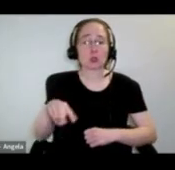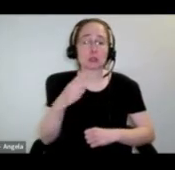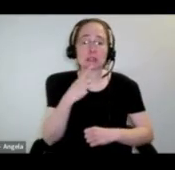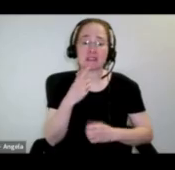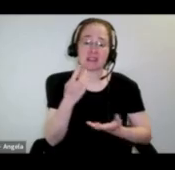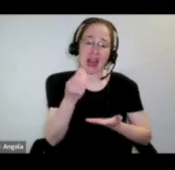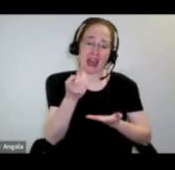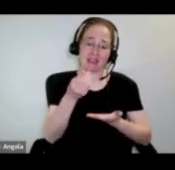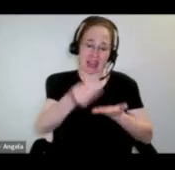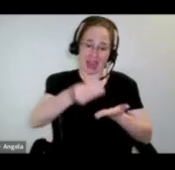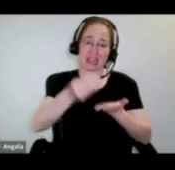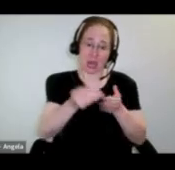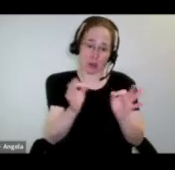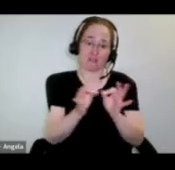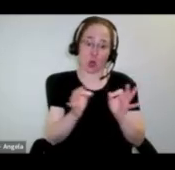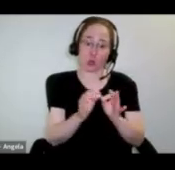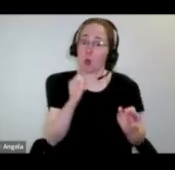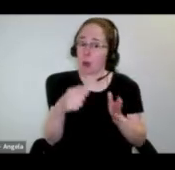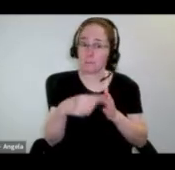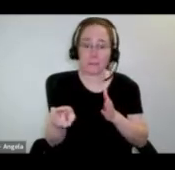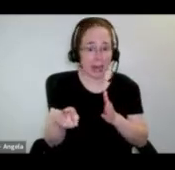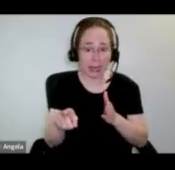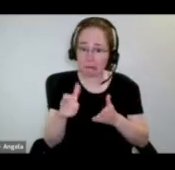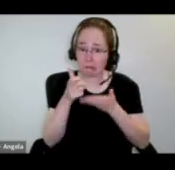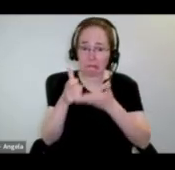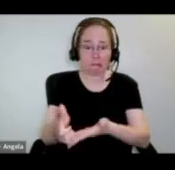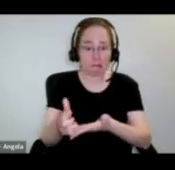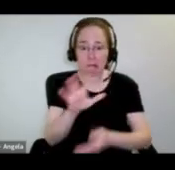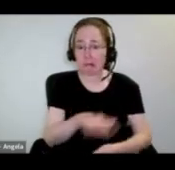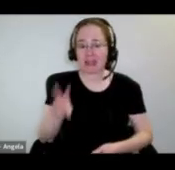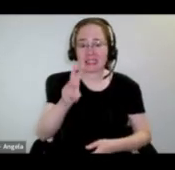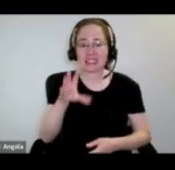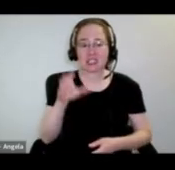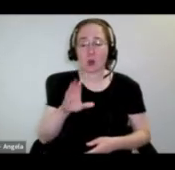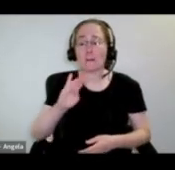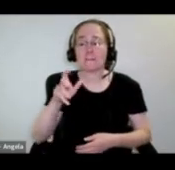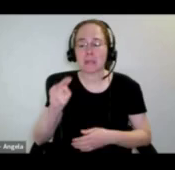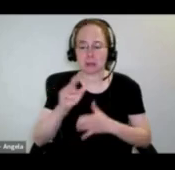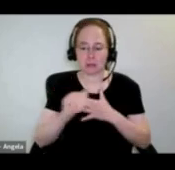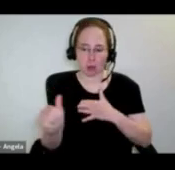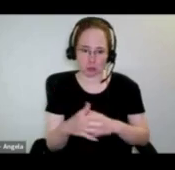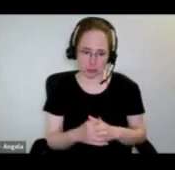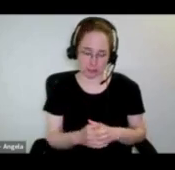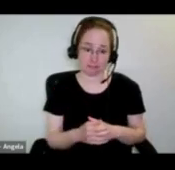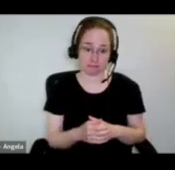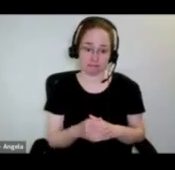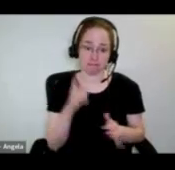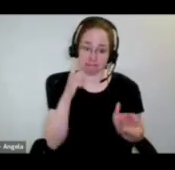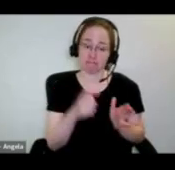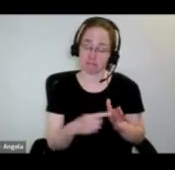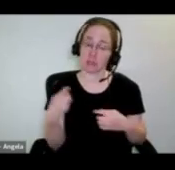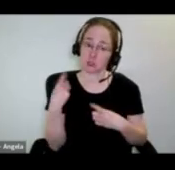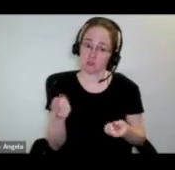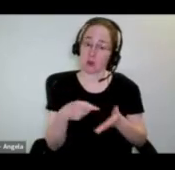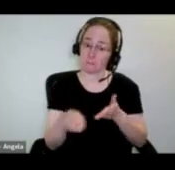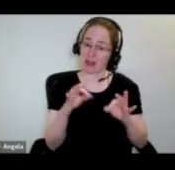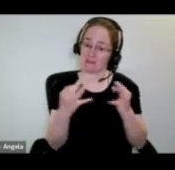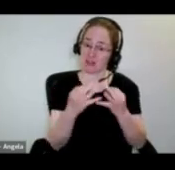Valerie Bradley: And that same study in 2022 suggested that the economic value of unpaid contributions was around $600 billion.